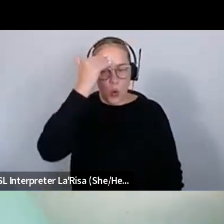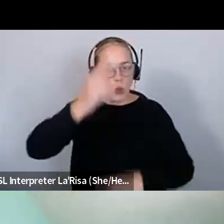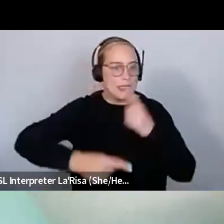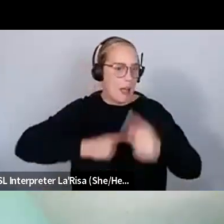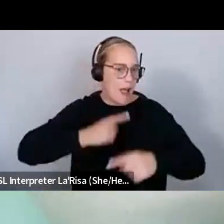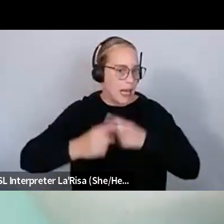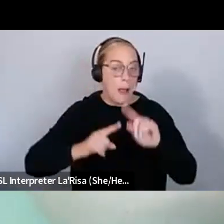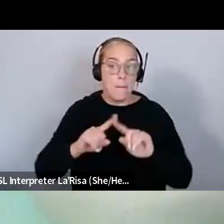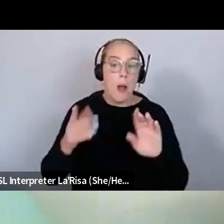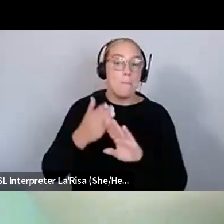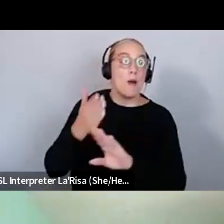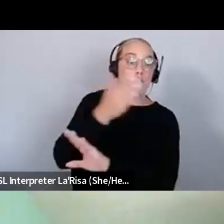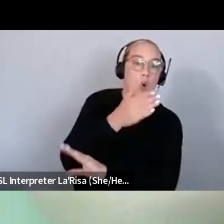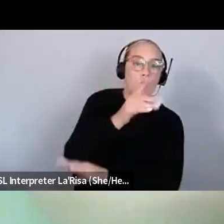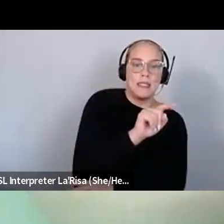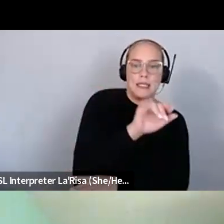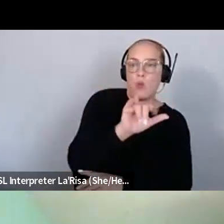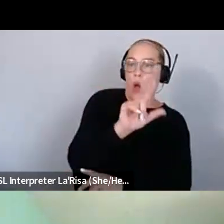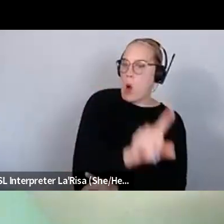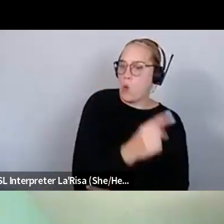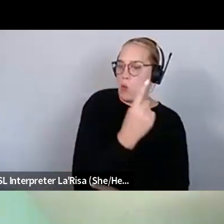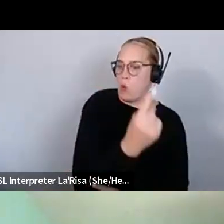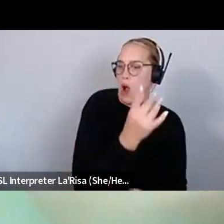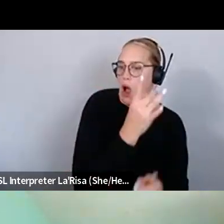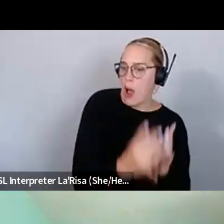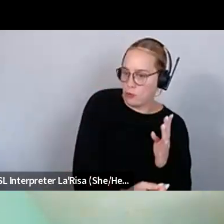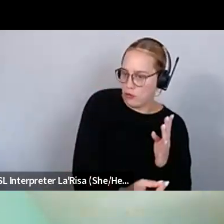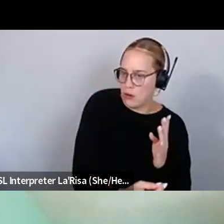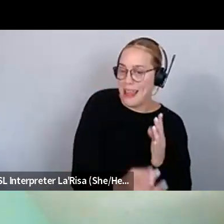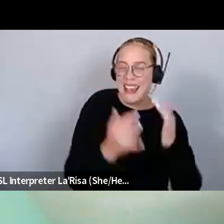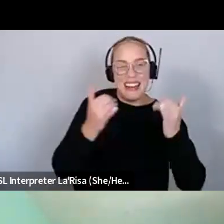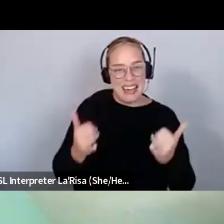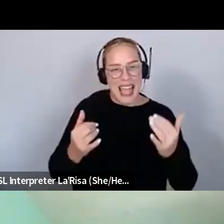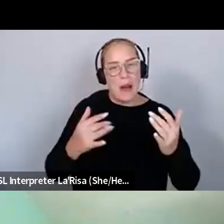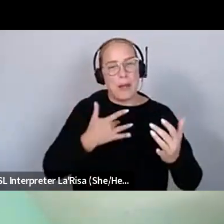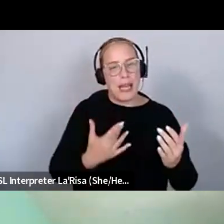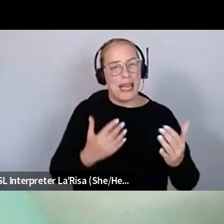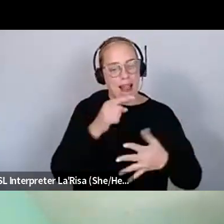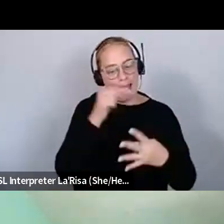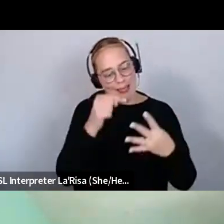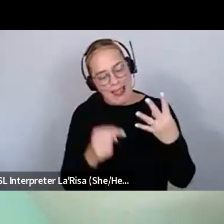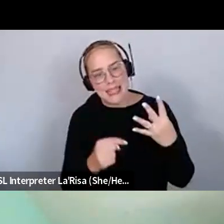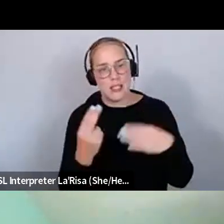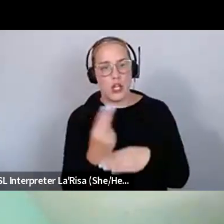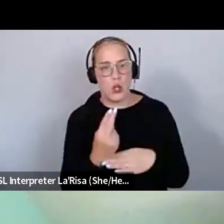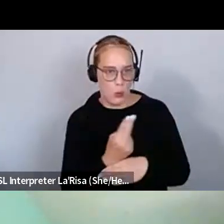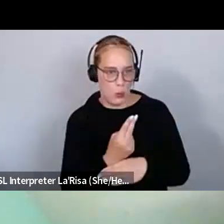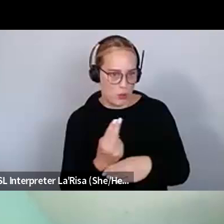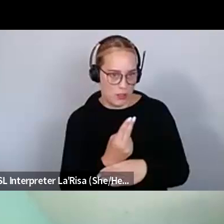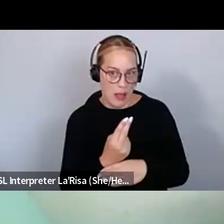Lots of the people who lose their hearing later in life do not no sign